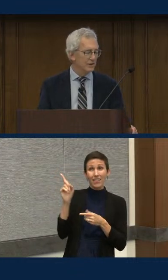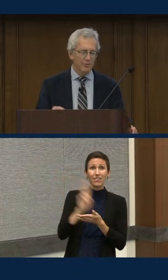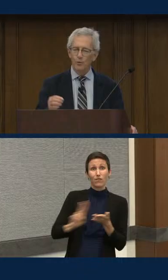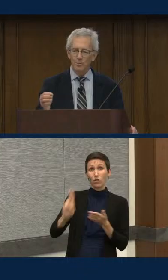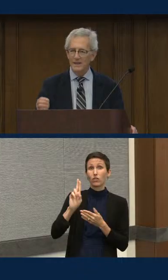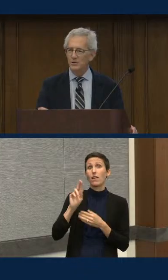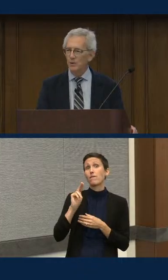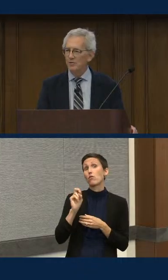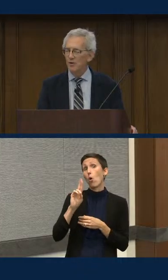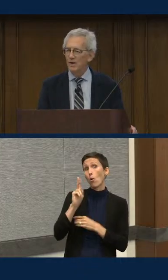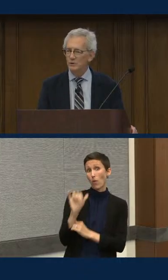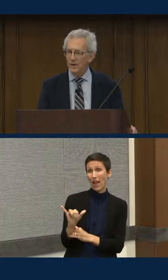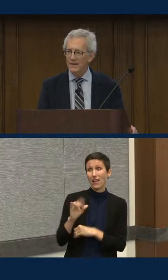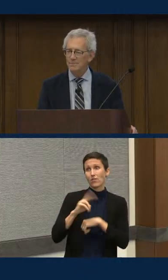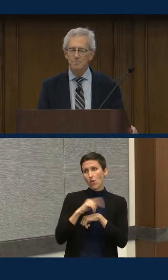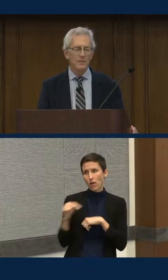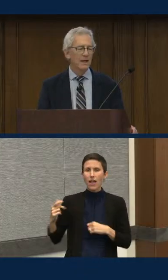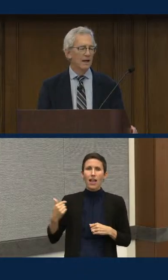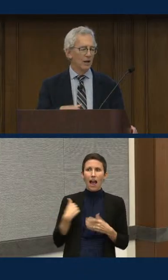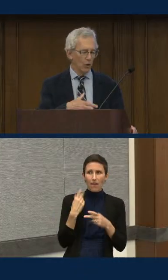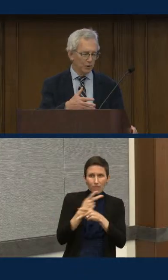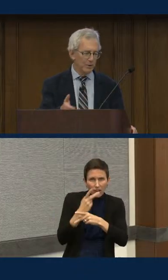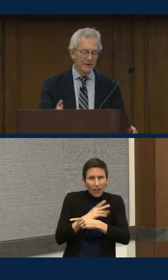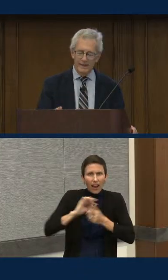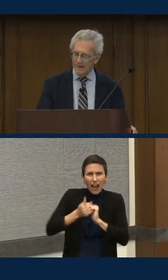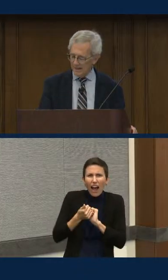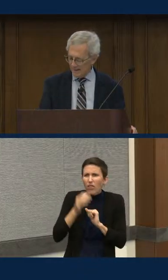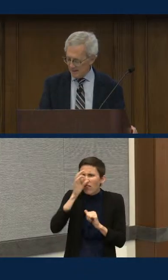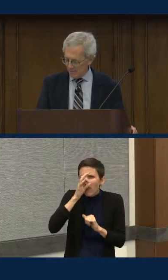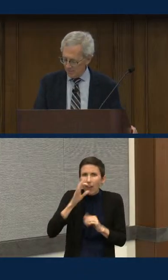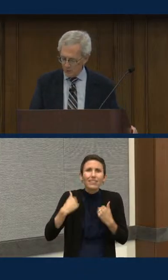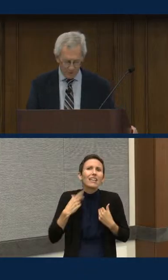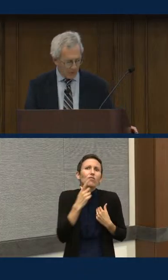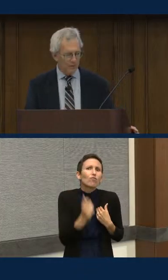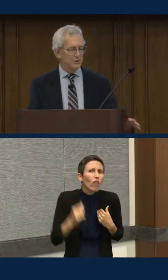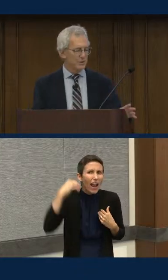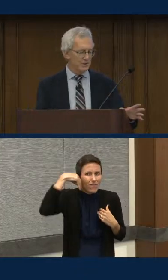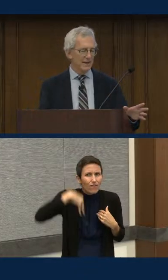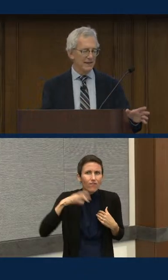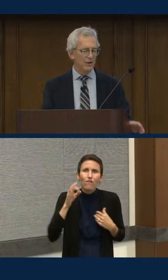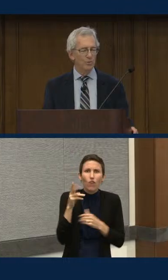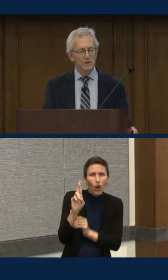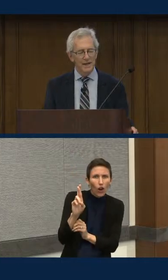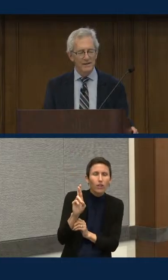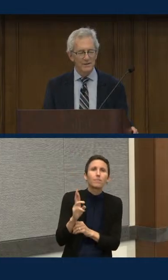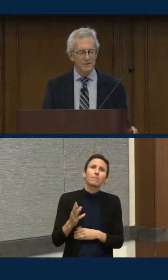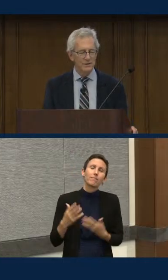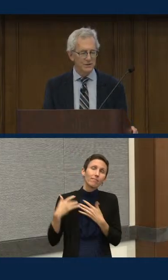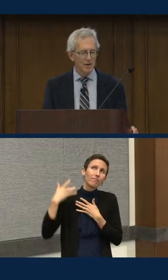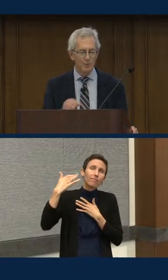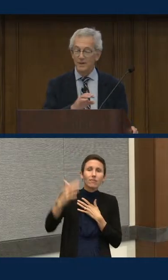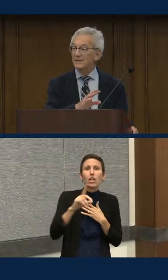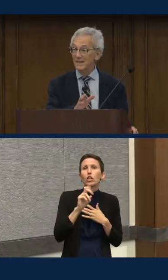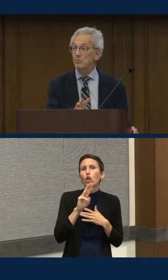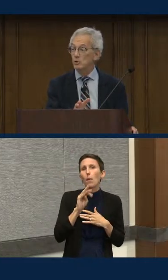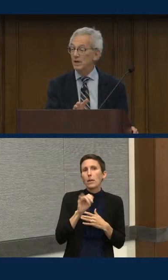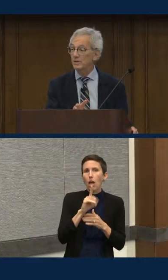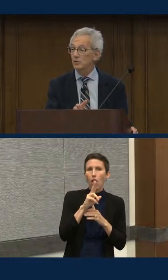see what makes the Redd Foxx